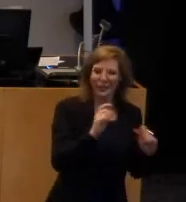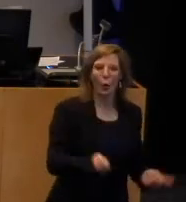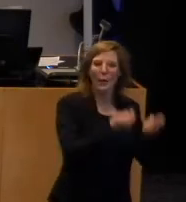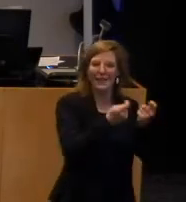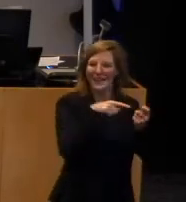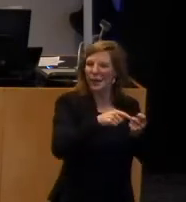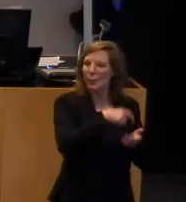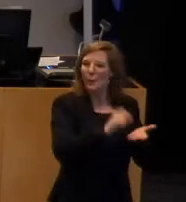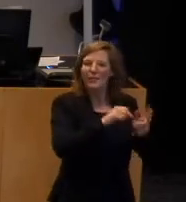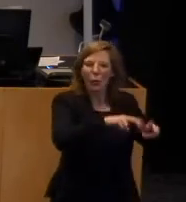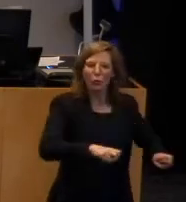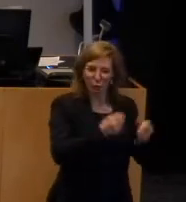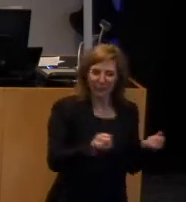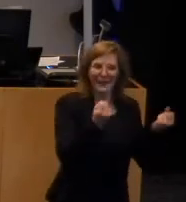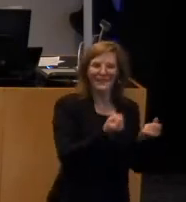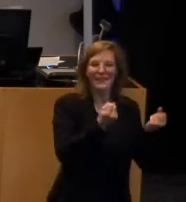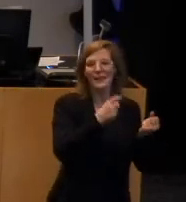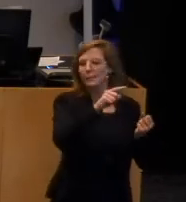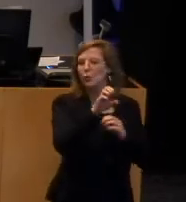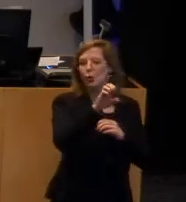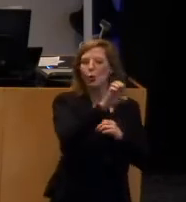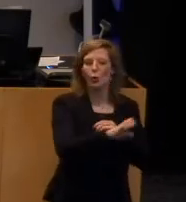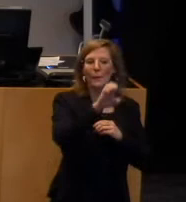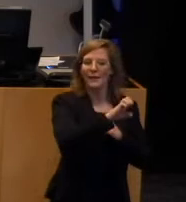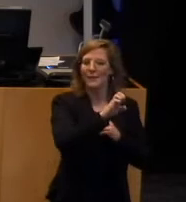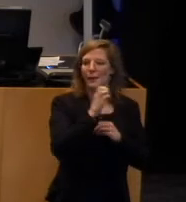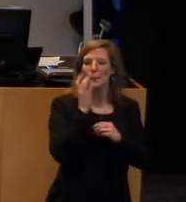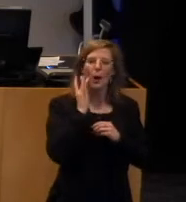She was in-training in an European master of sign language interpreting.